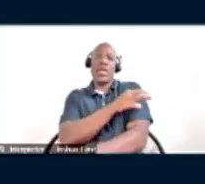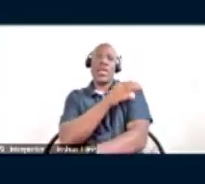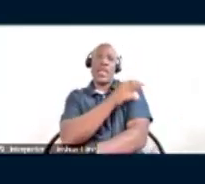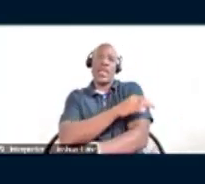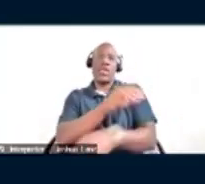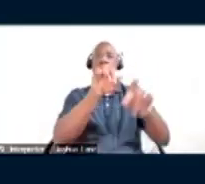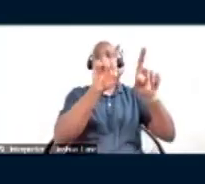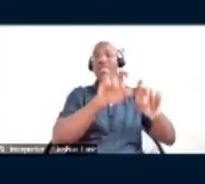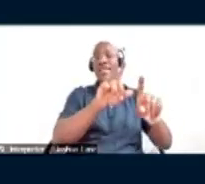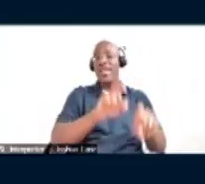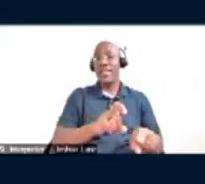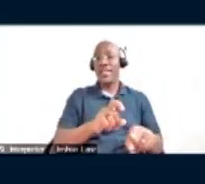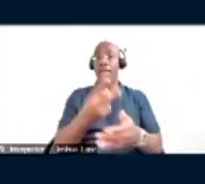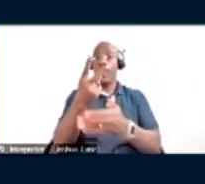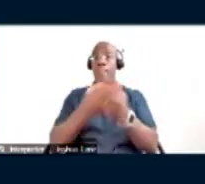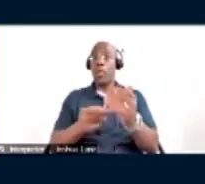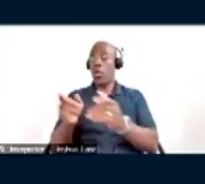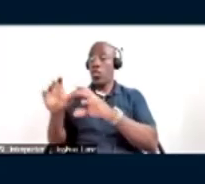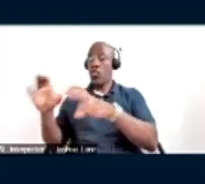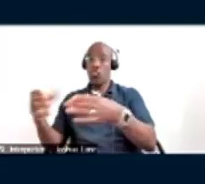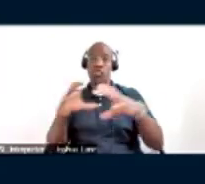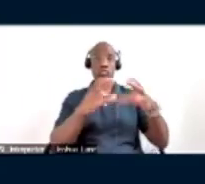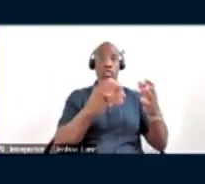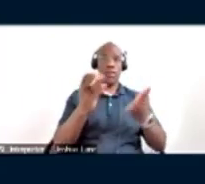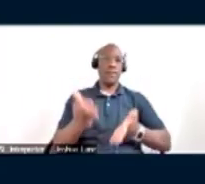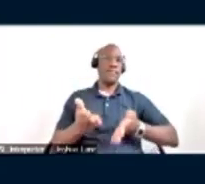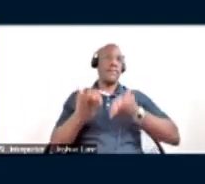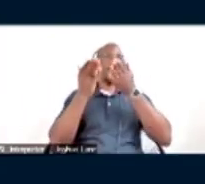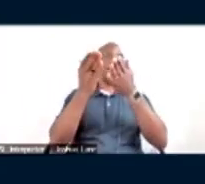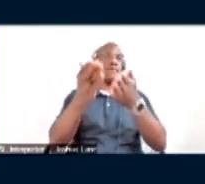which was that we should reorganize the current